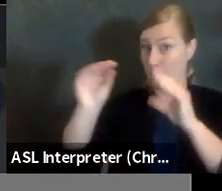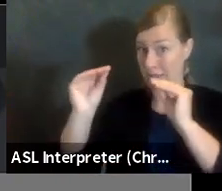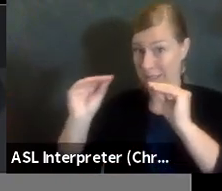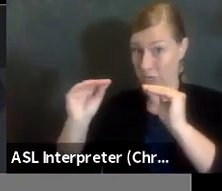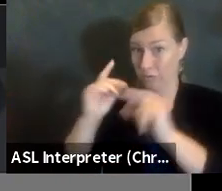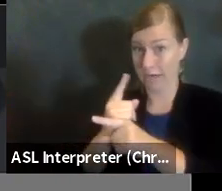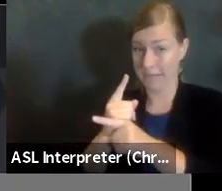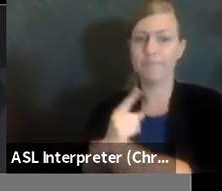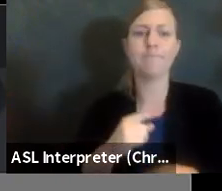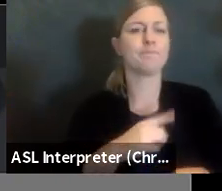ESD 112 - Katherine Livick: That should be how it works.